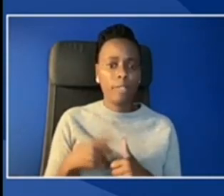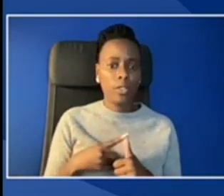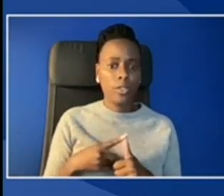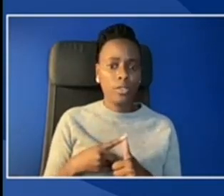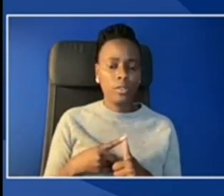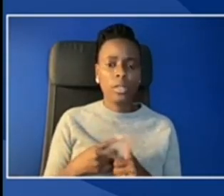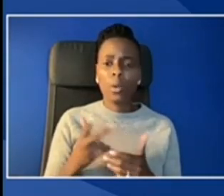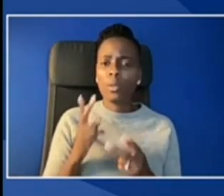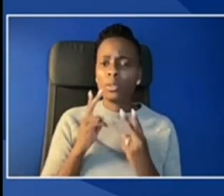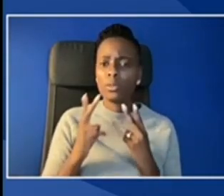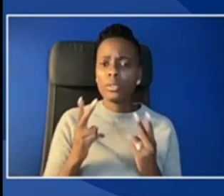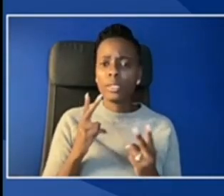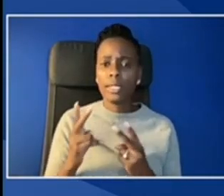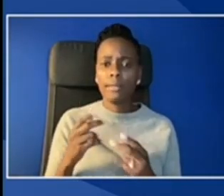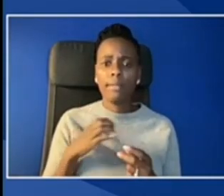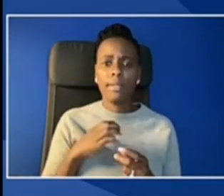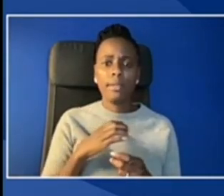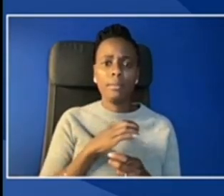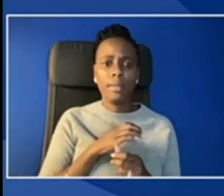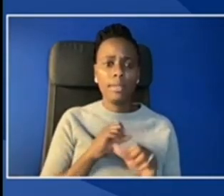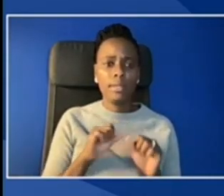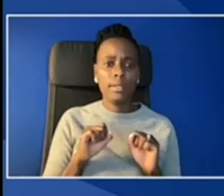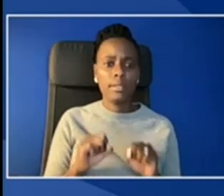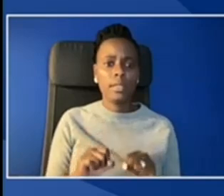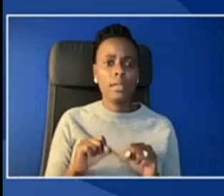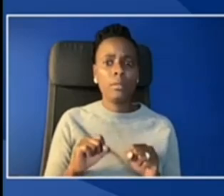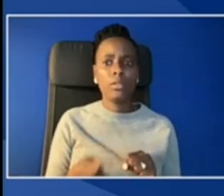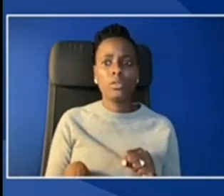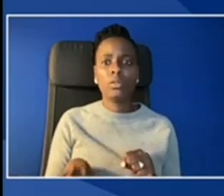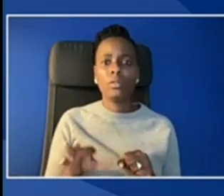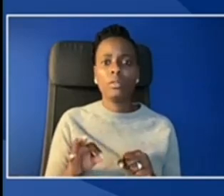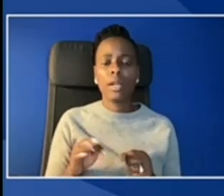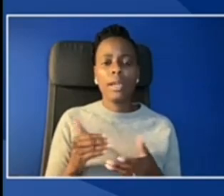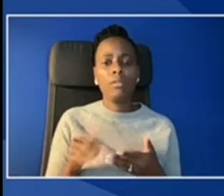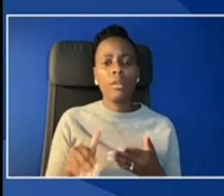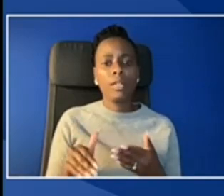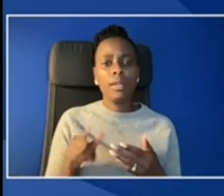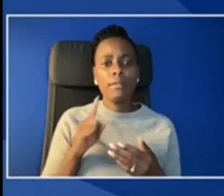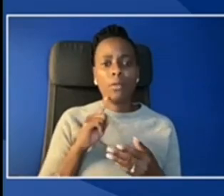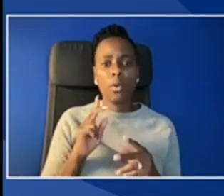would be able to find some relief for folks that did make payments during the